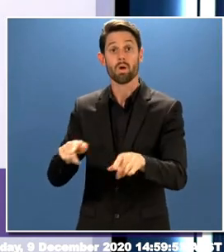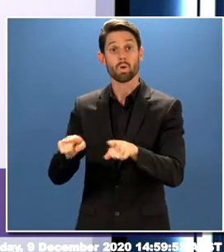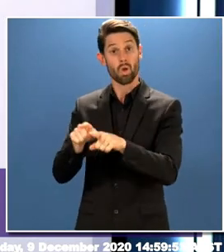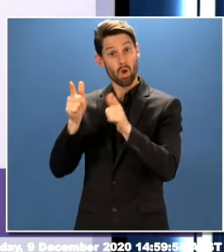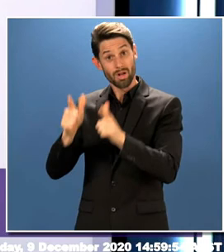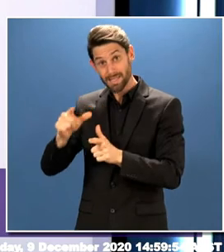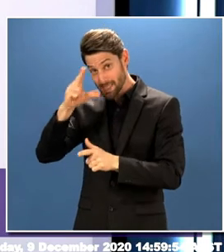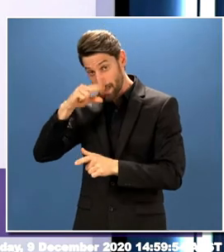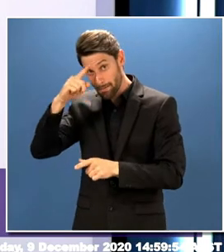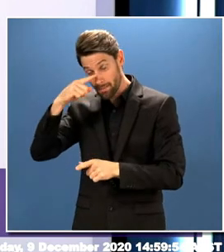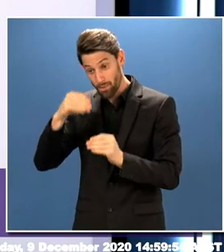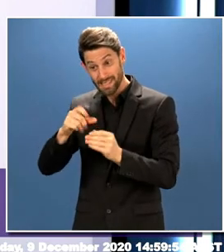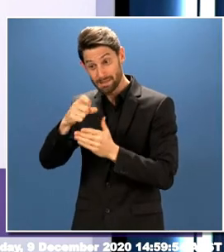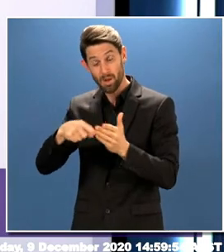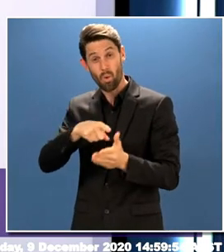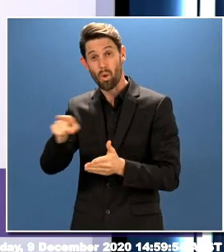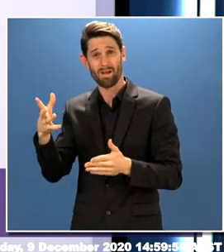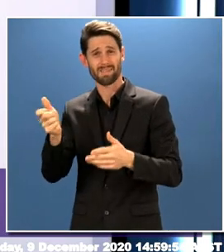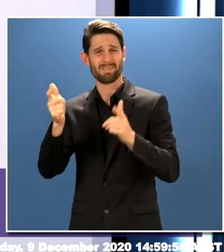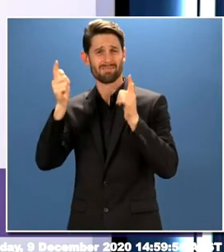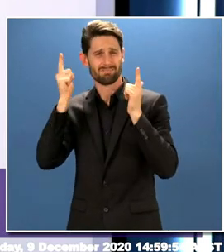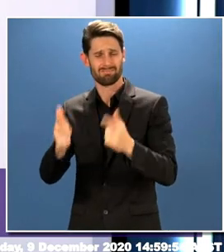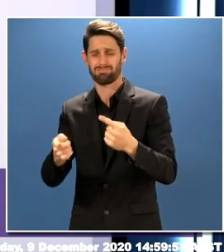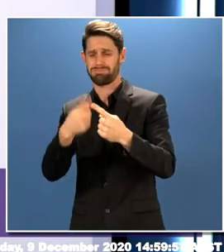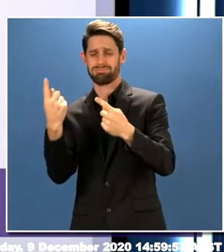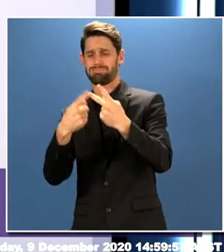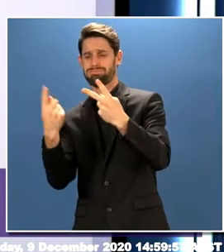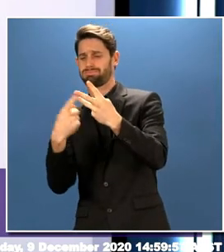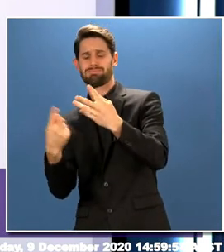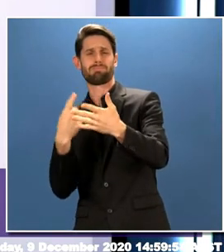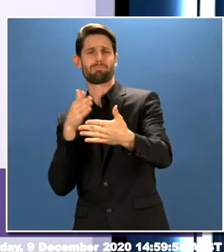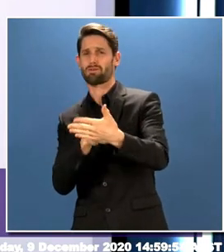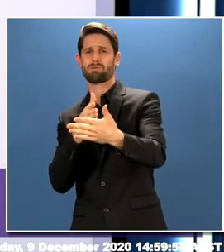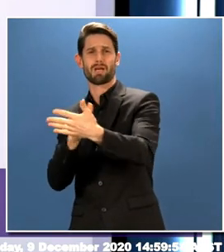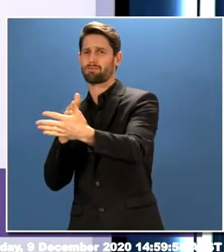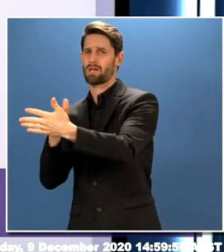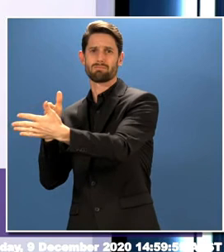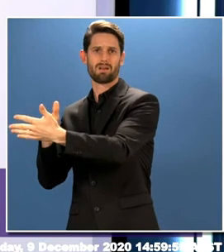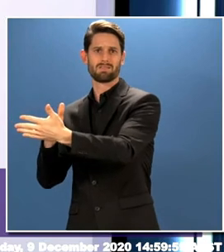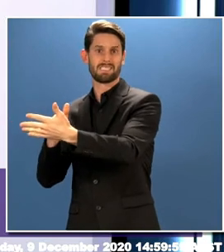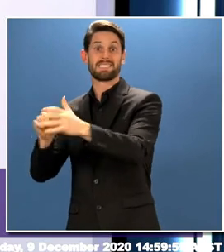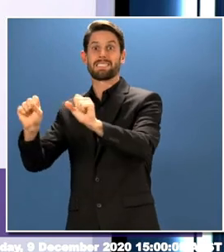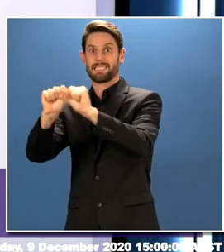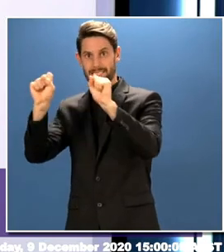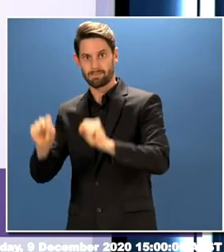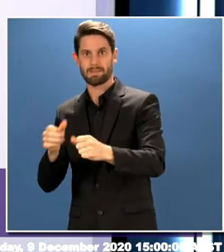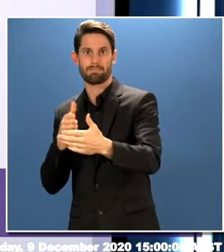people face multi-systemic barriers to employment that prevent secure work